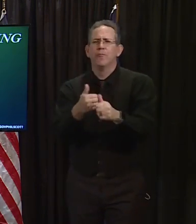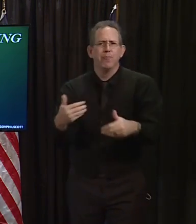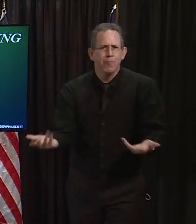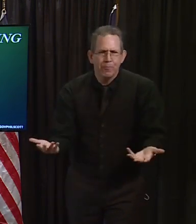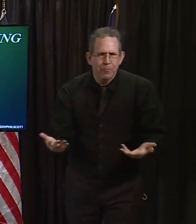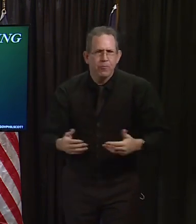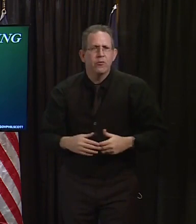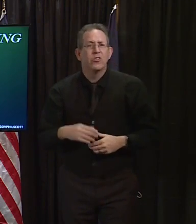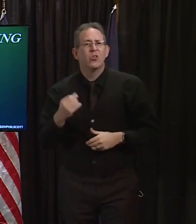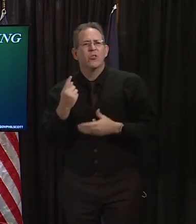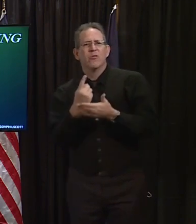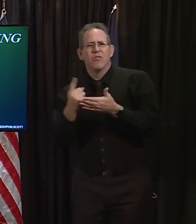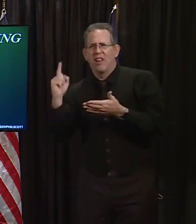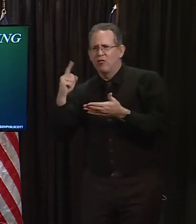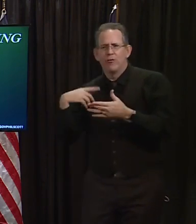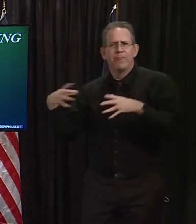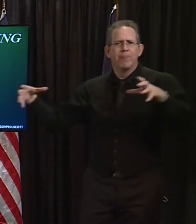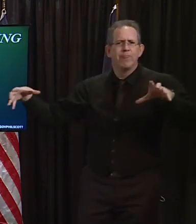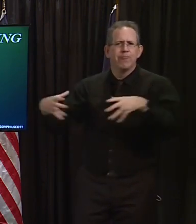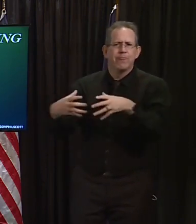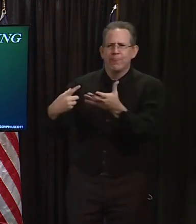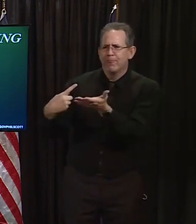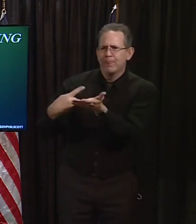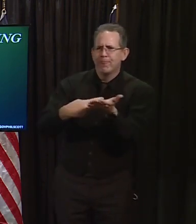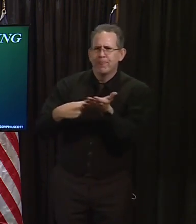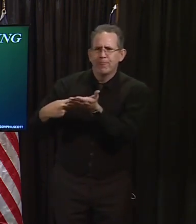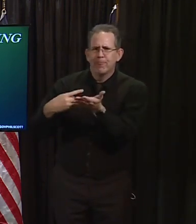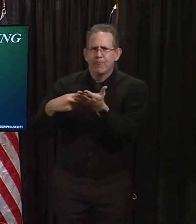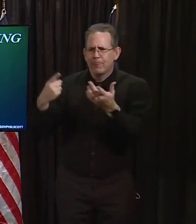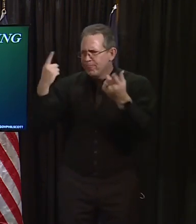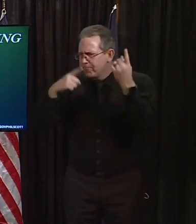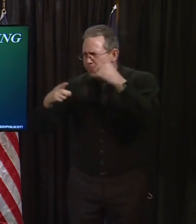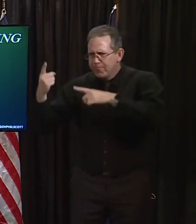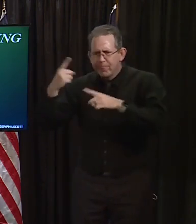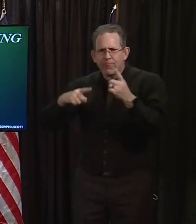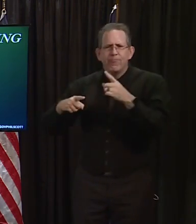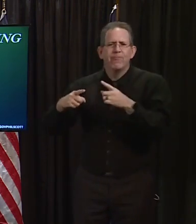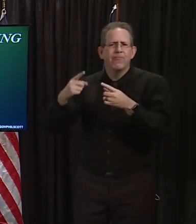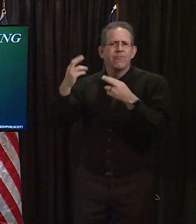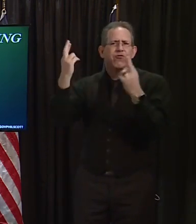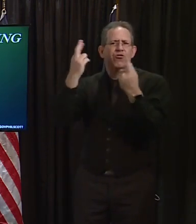team concluded that contact tracing and surveillance testing, we're not going